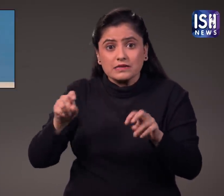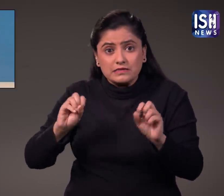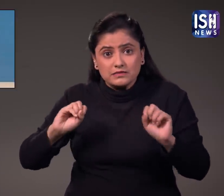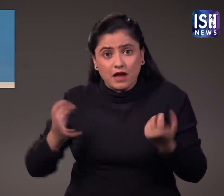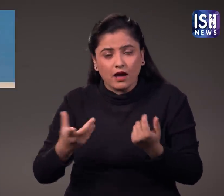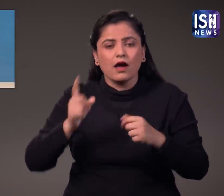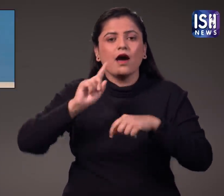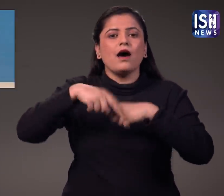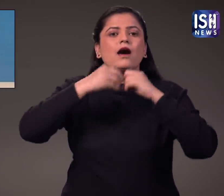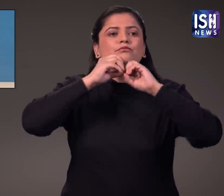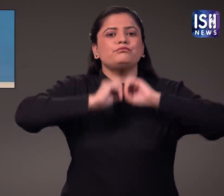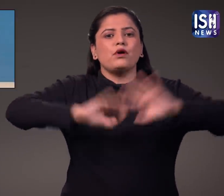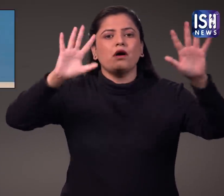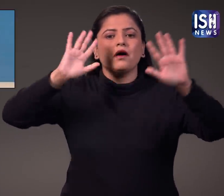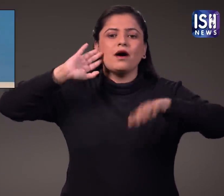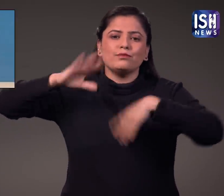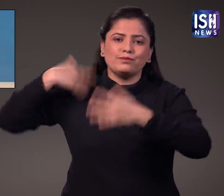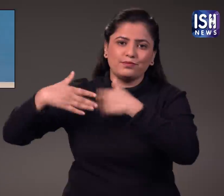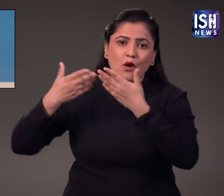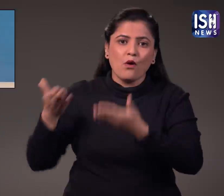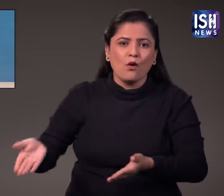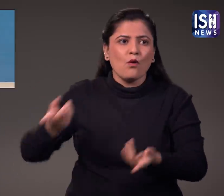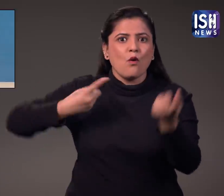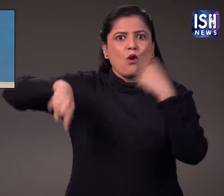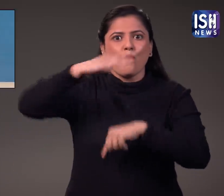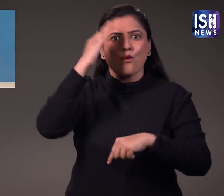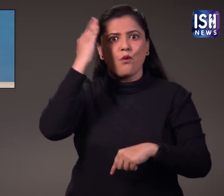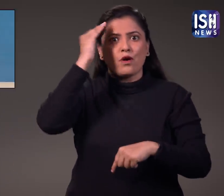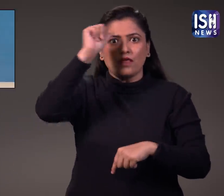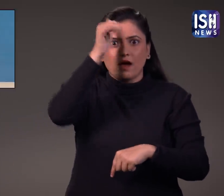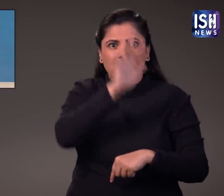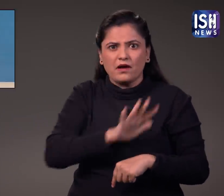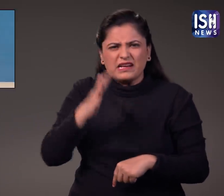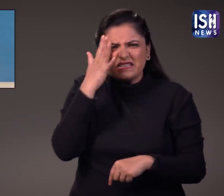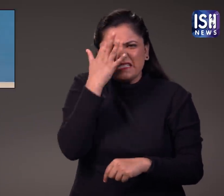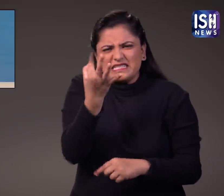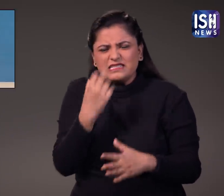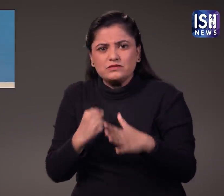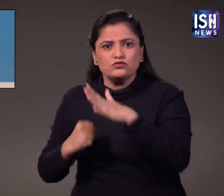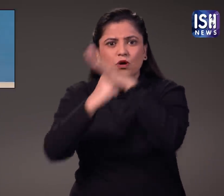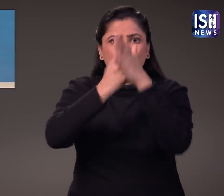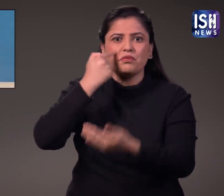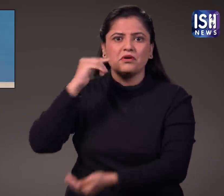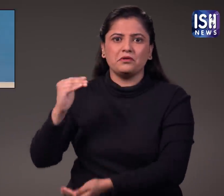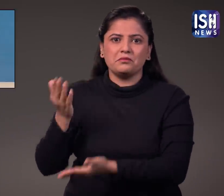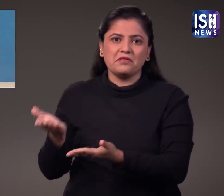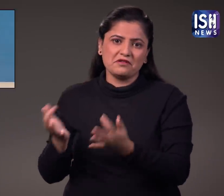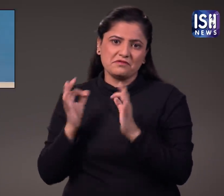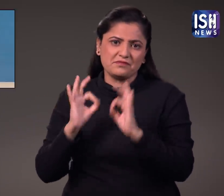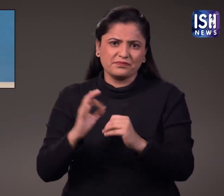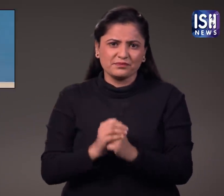After that he is considered as the smartest person of his age in India.